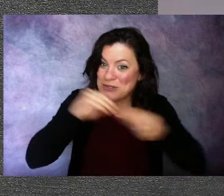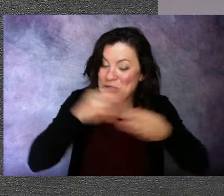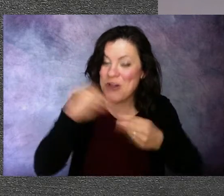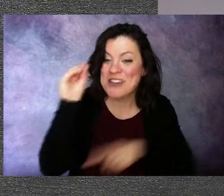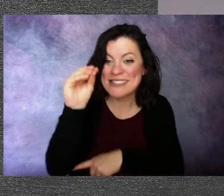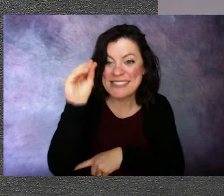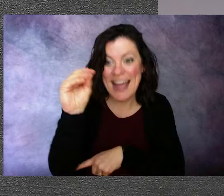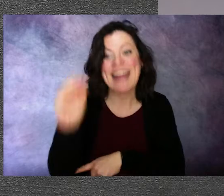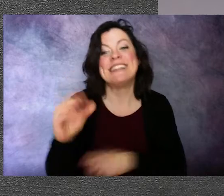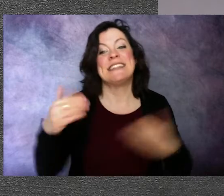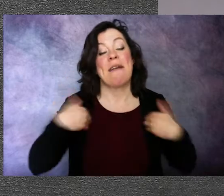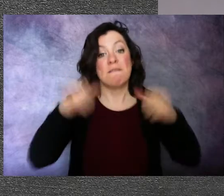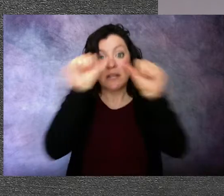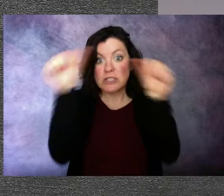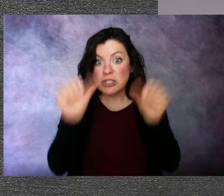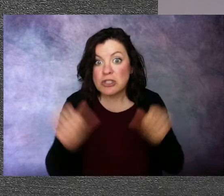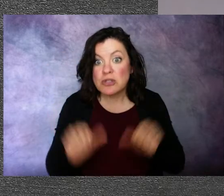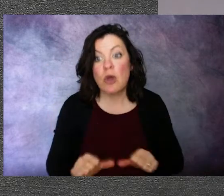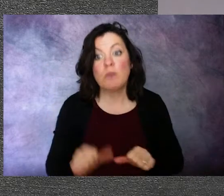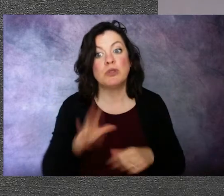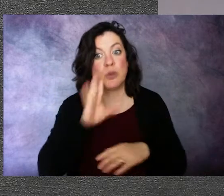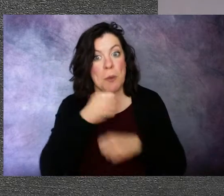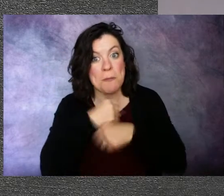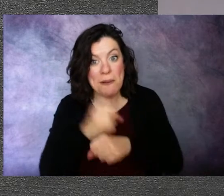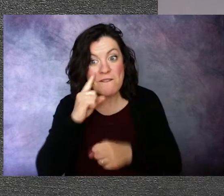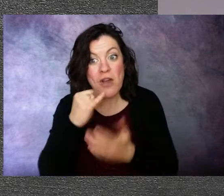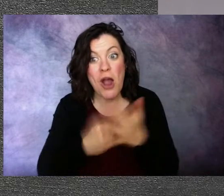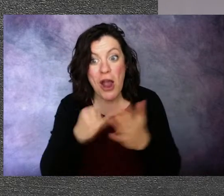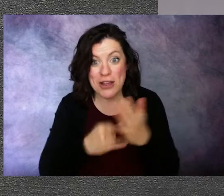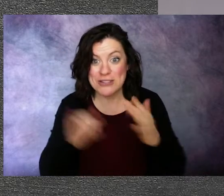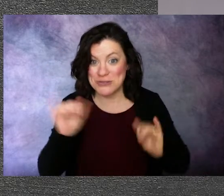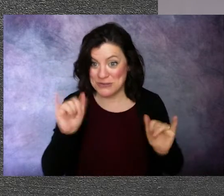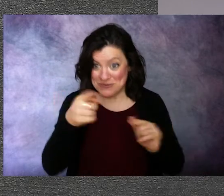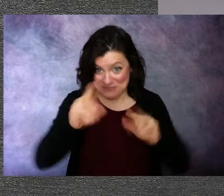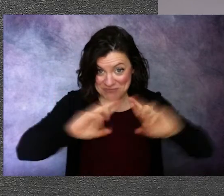sculpture of a dinosaur. Are you ready to learn? Me too.